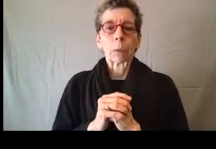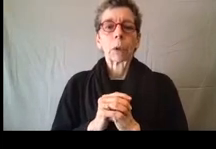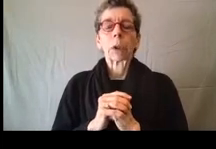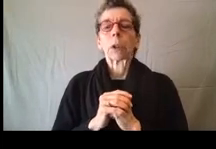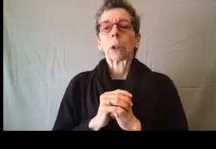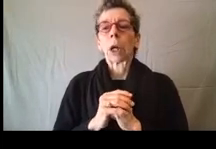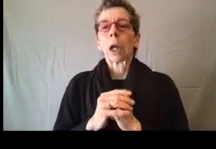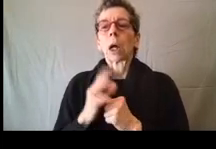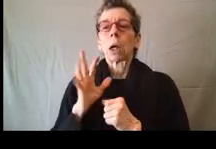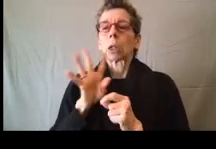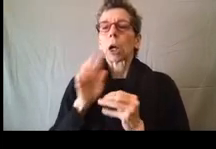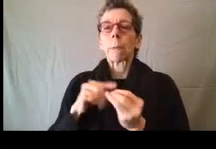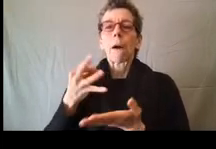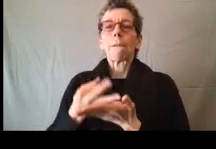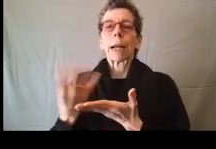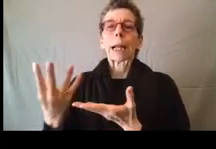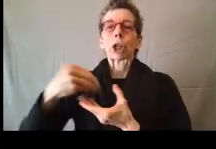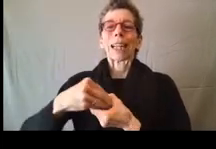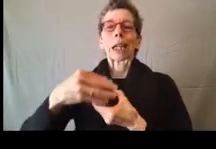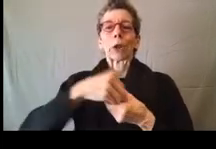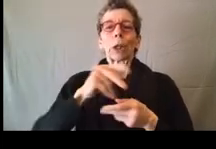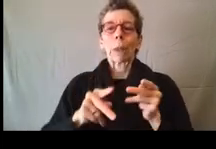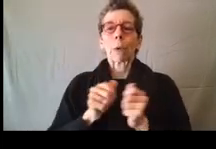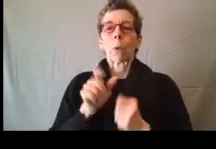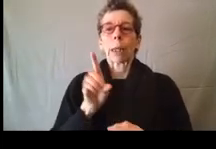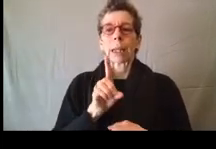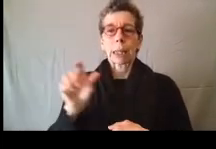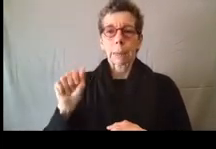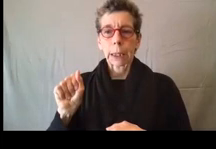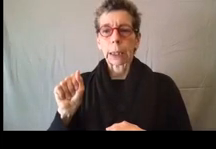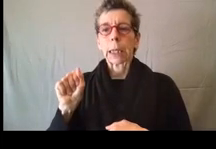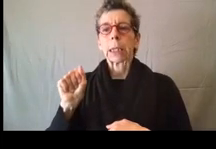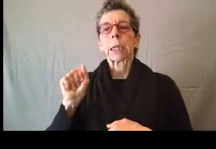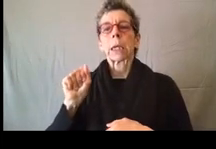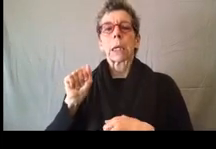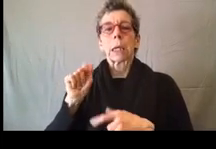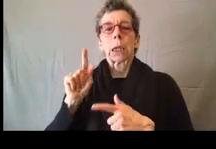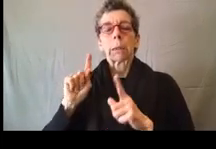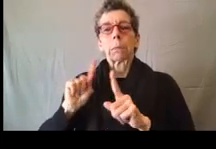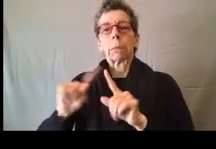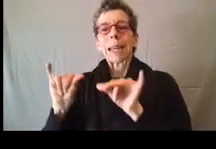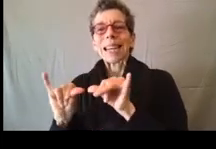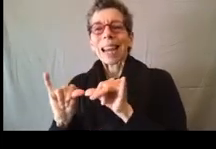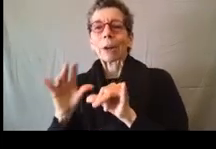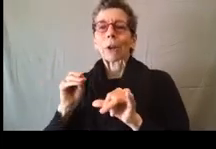inclusion of people with disabilities. And objective indicators and subjective experiences.